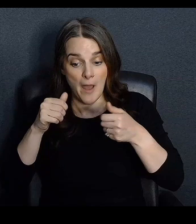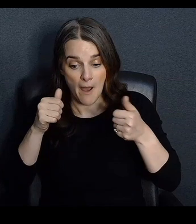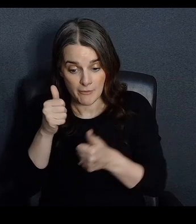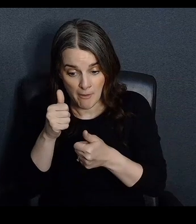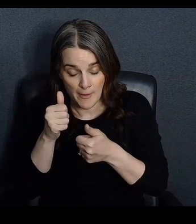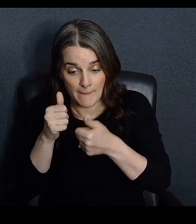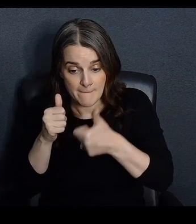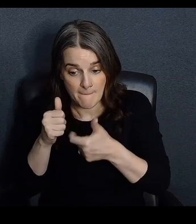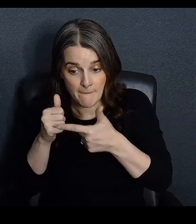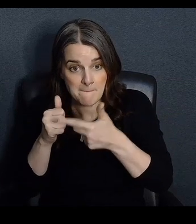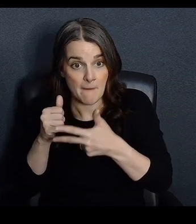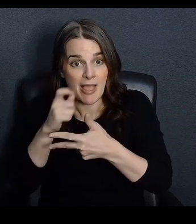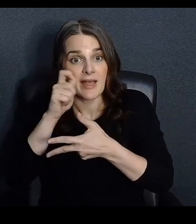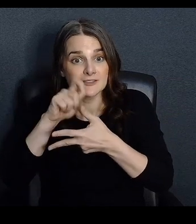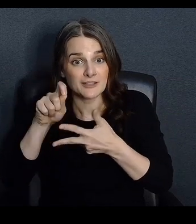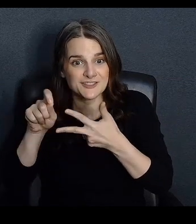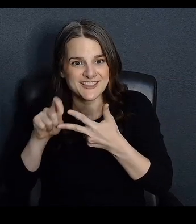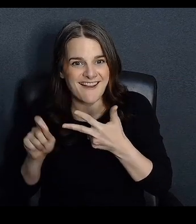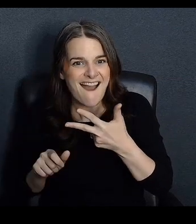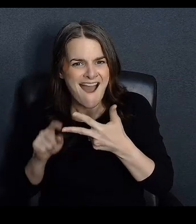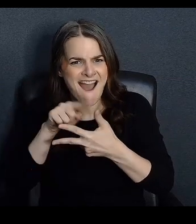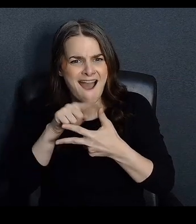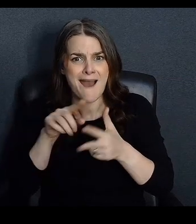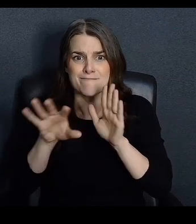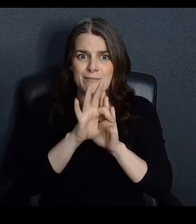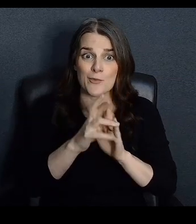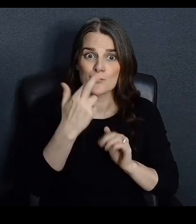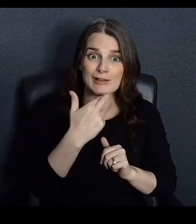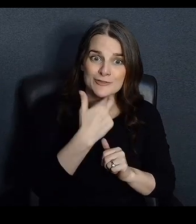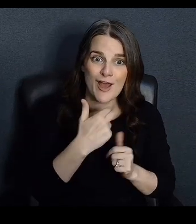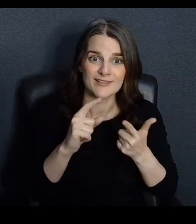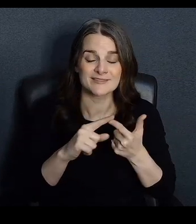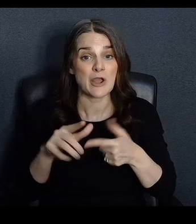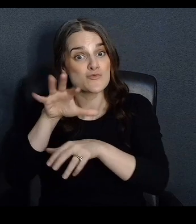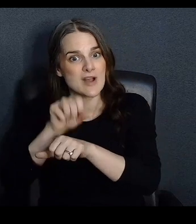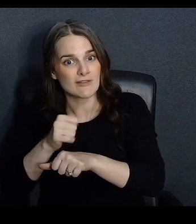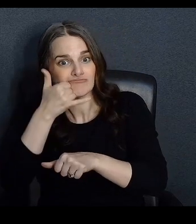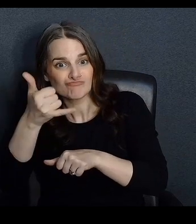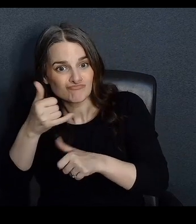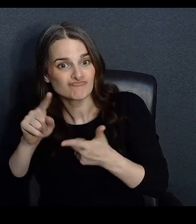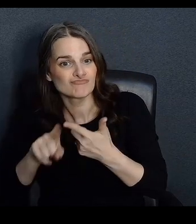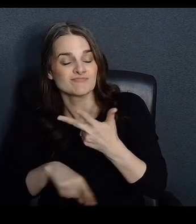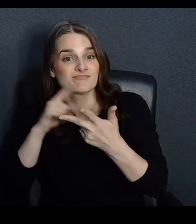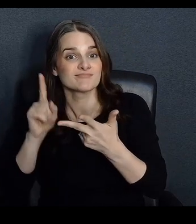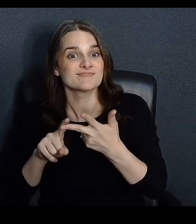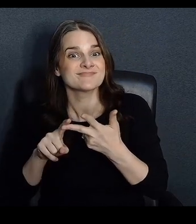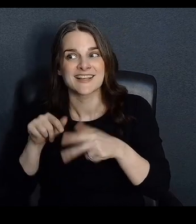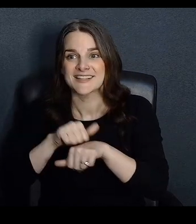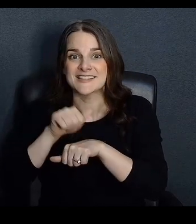with the steps that are needed to complete that task. So you need to pick out a restaurant. You need to make reservations. You need to send invitations.